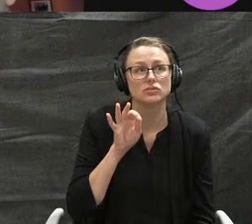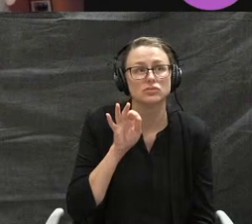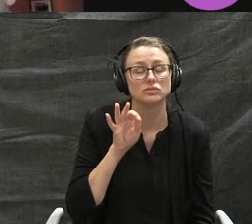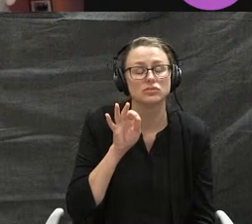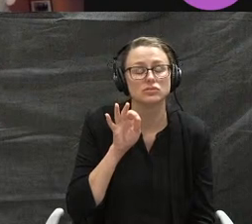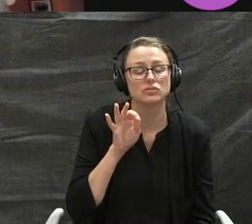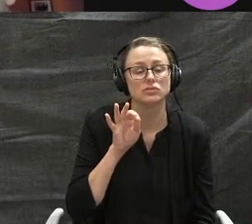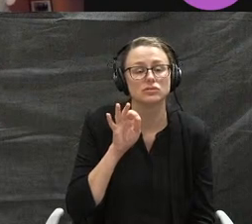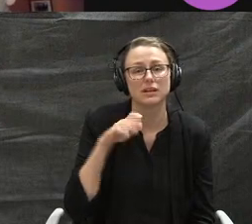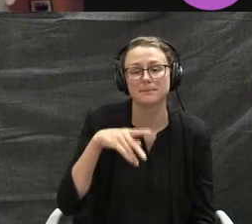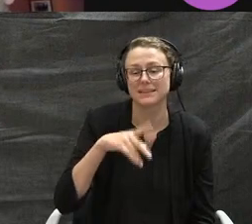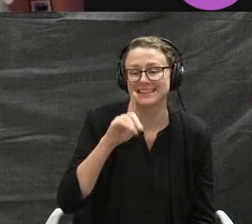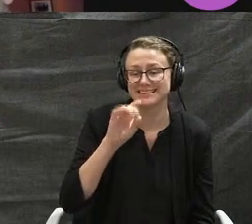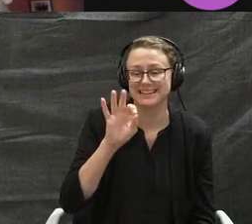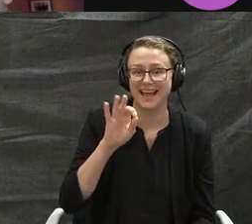PDF on the state site.